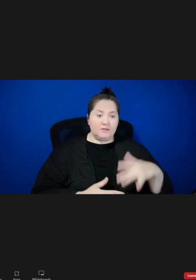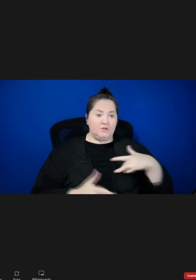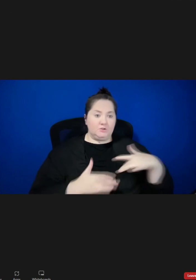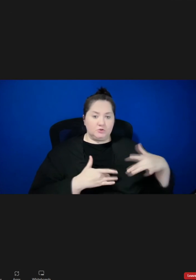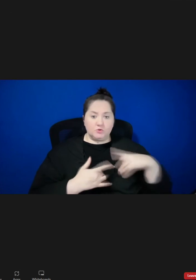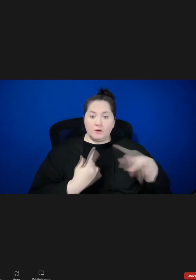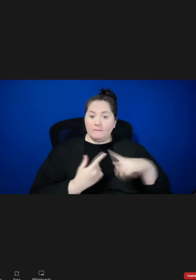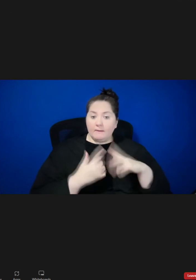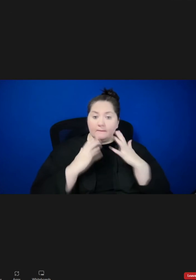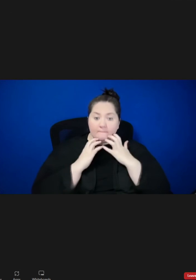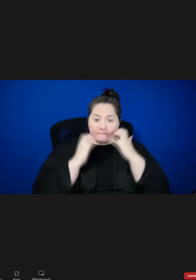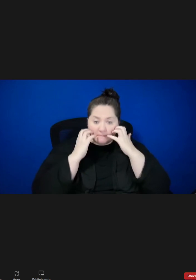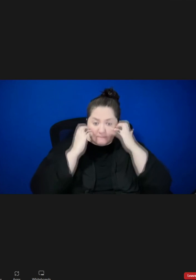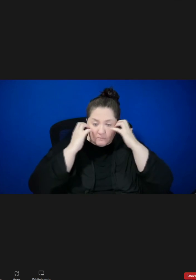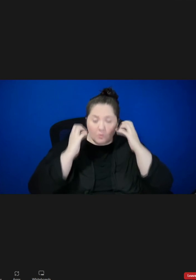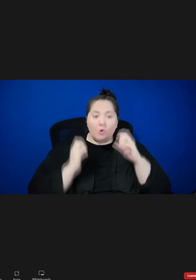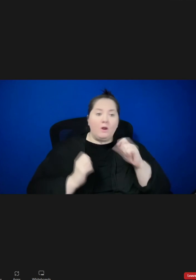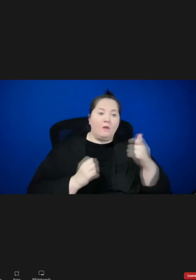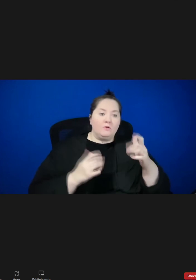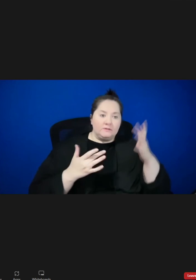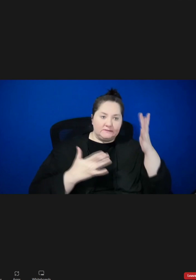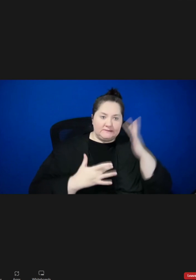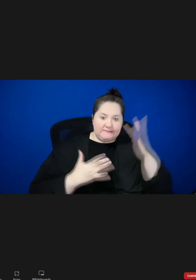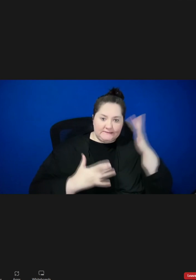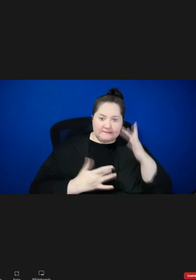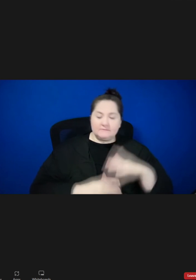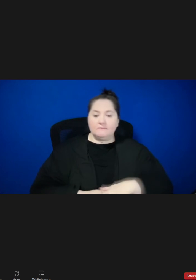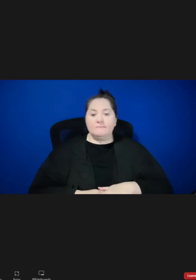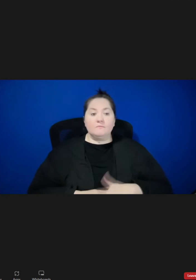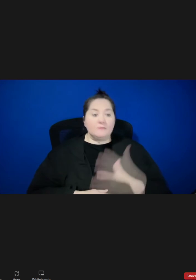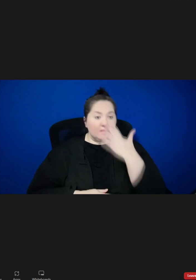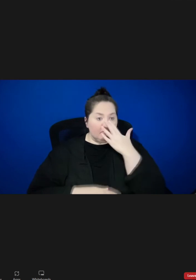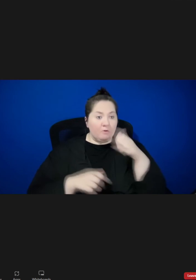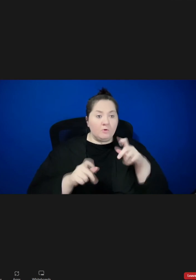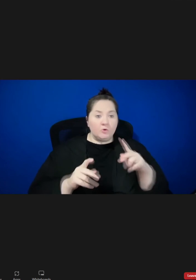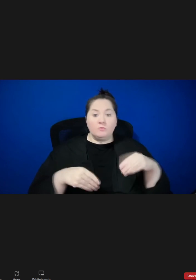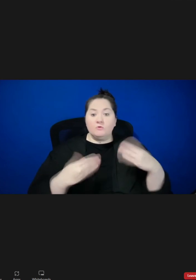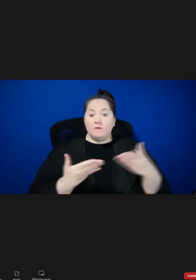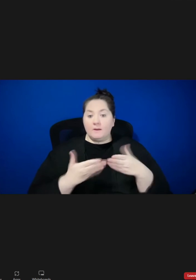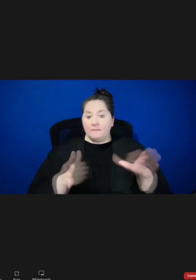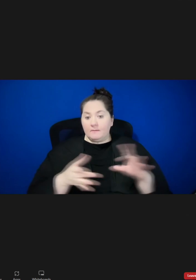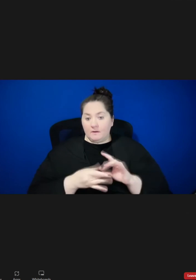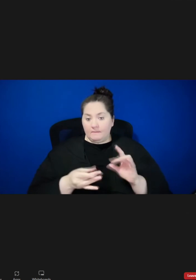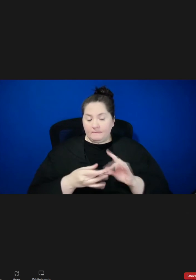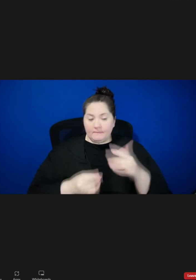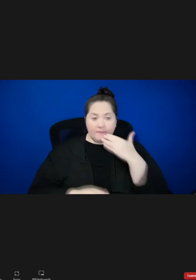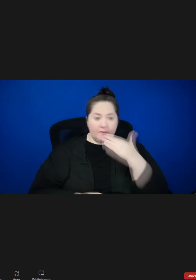or any other disease. Thank you for the opportunity to provide public comment today.